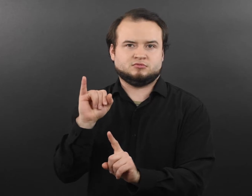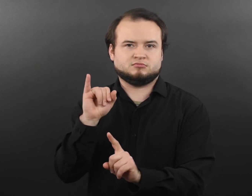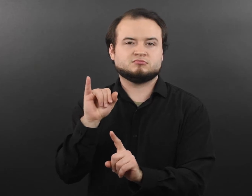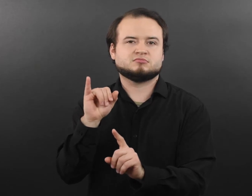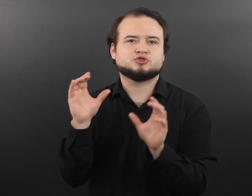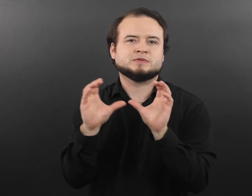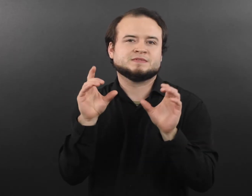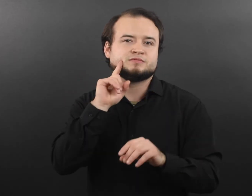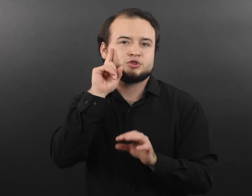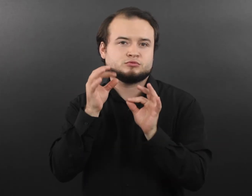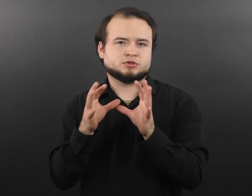(CDIs).